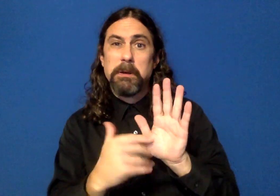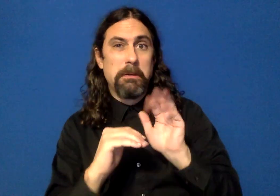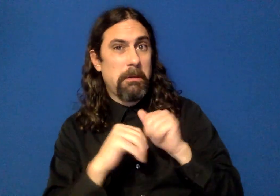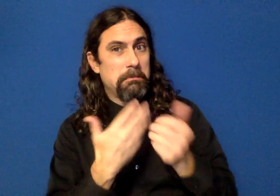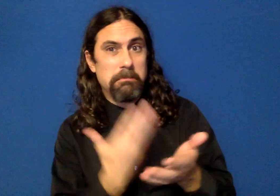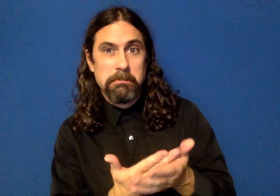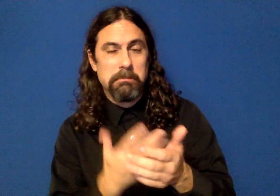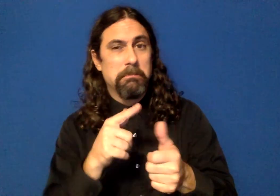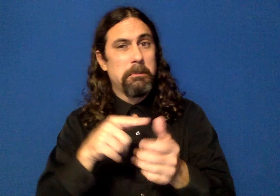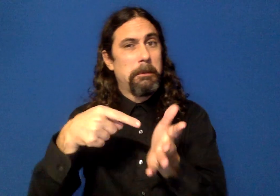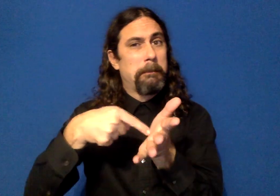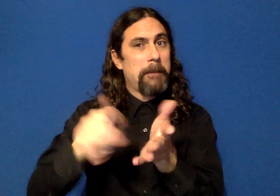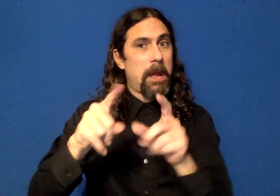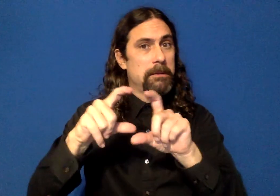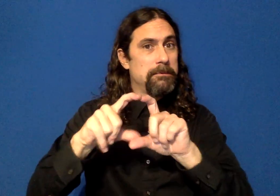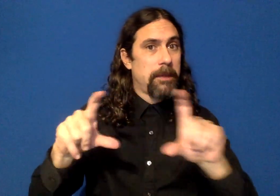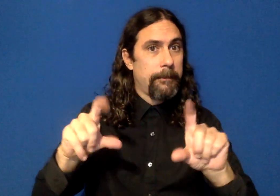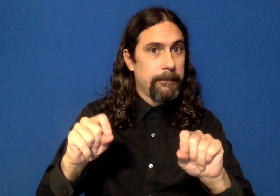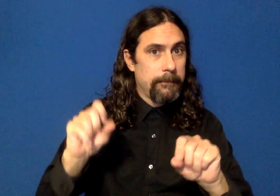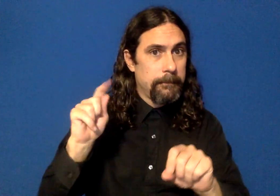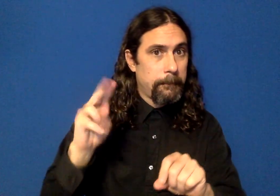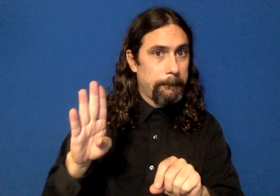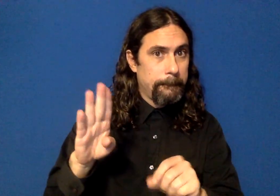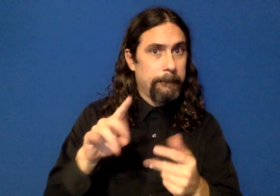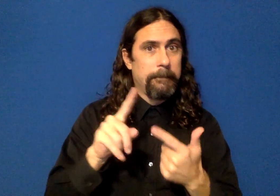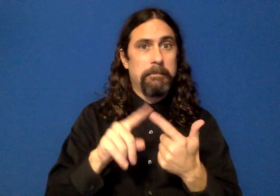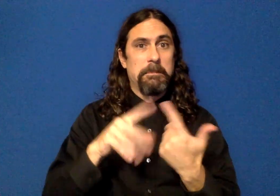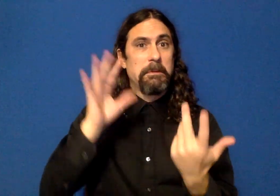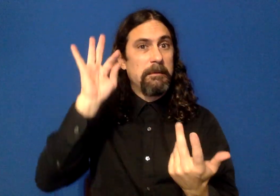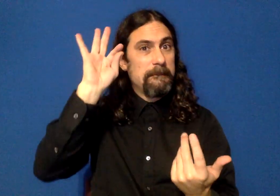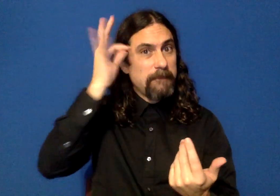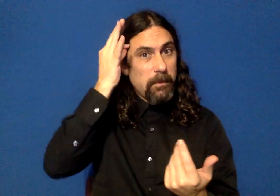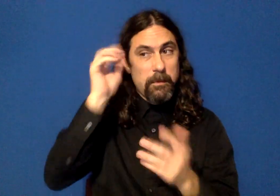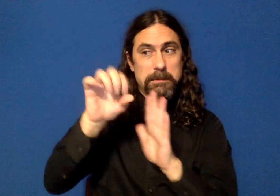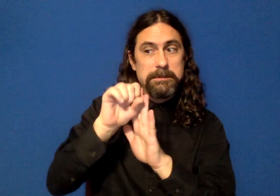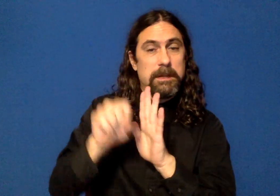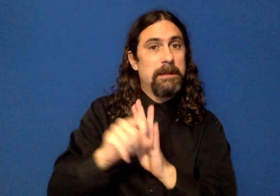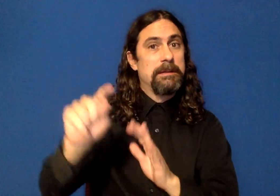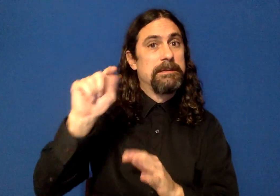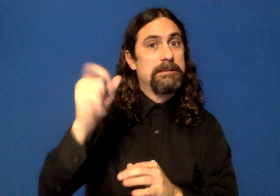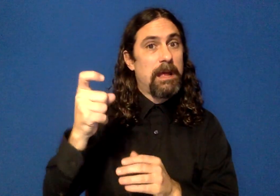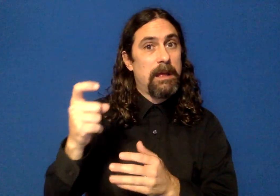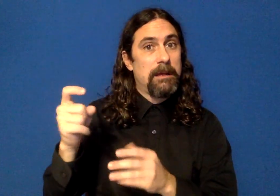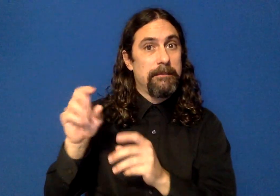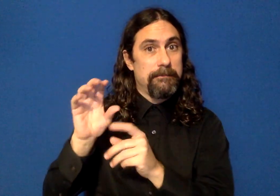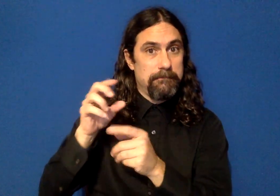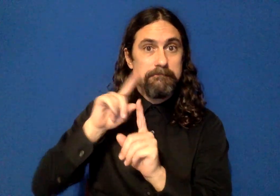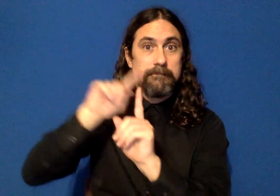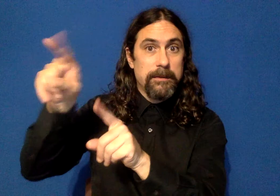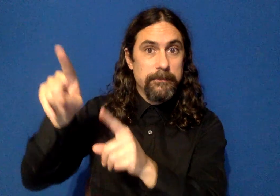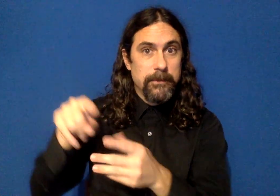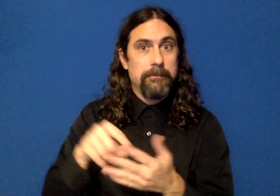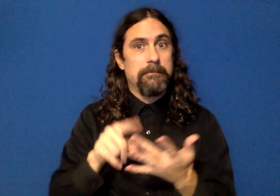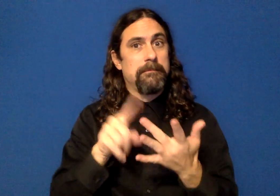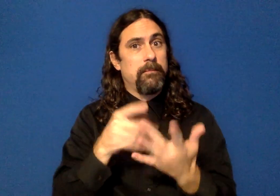veteran, or public assistance benefits income * Information about your current apartment: